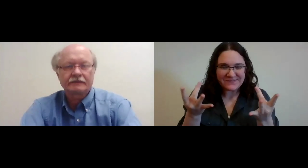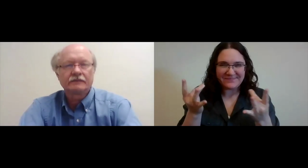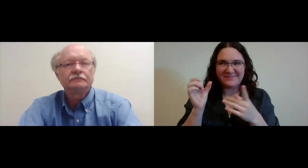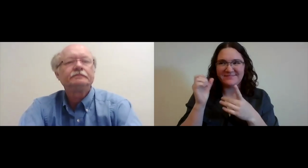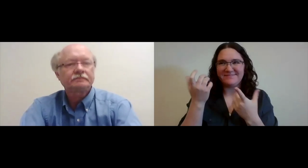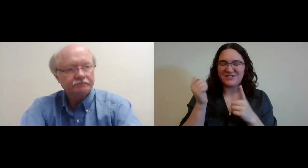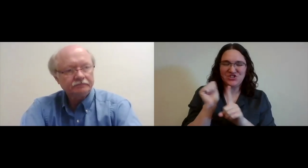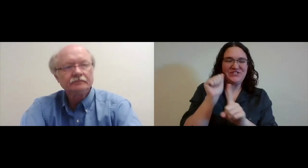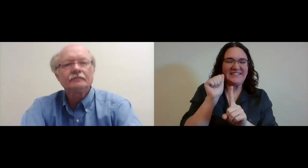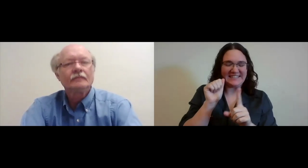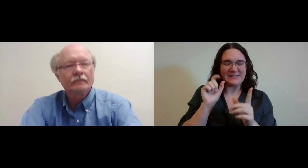Wow, that can really be a tough situation.